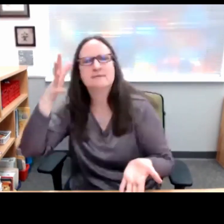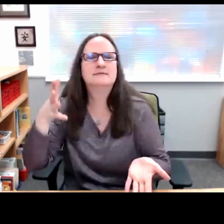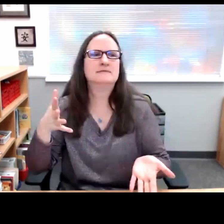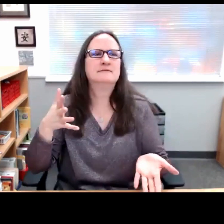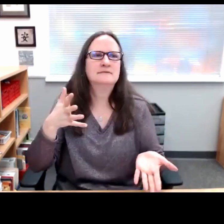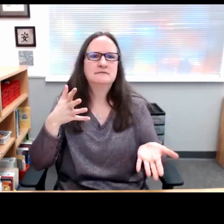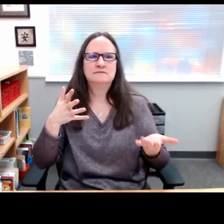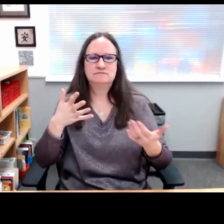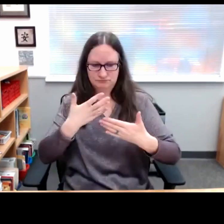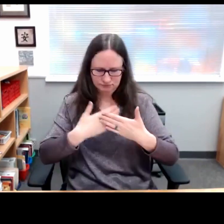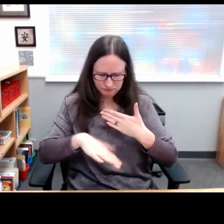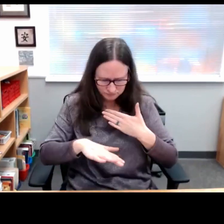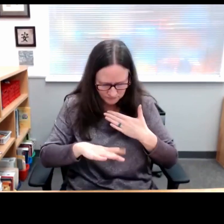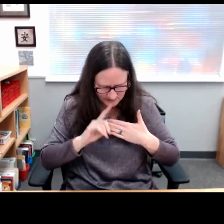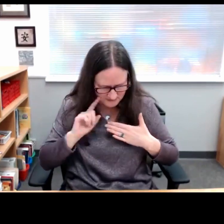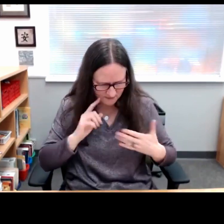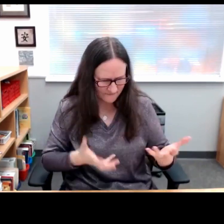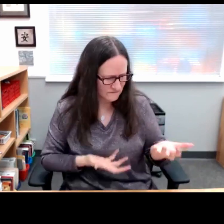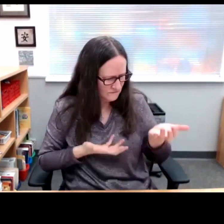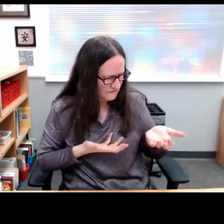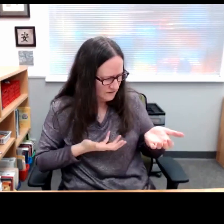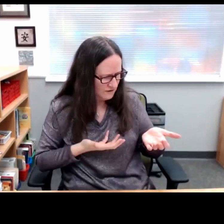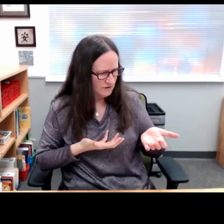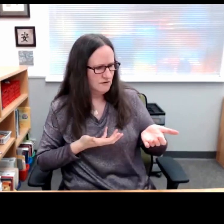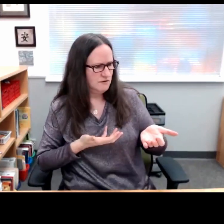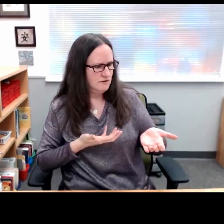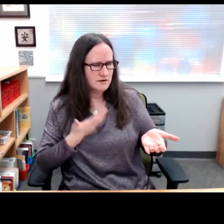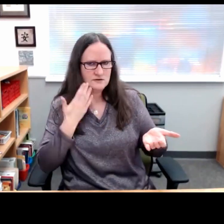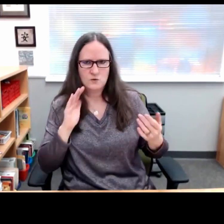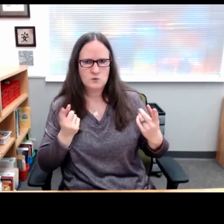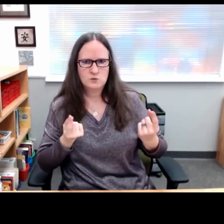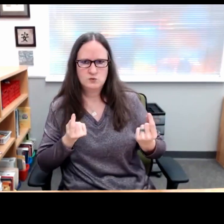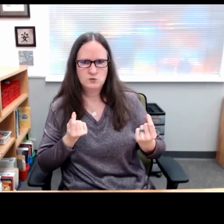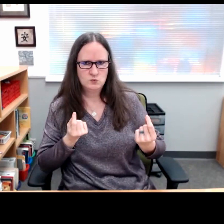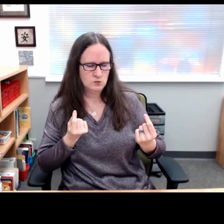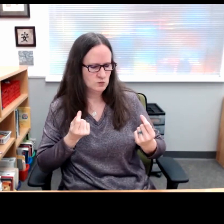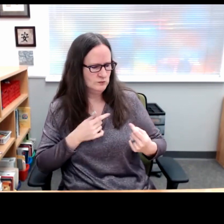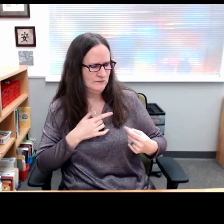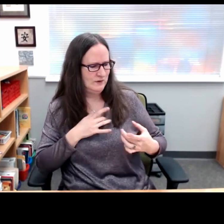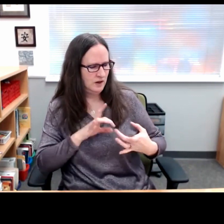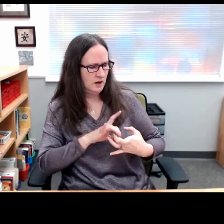Often parents find that they have a deaf child and they don't know what to do at